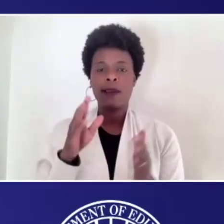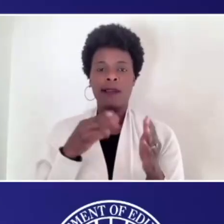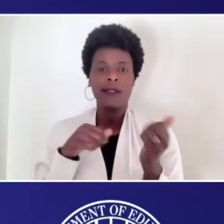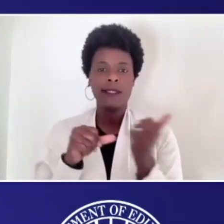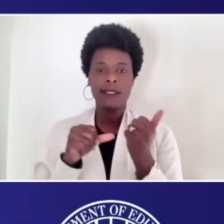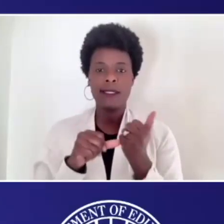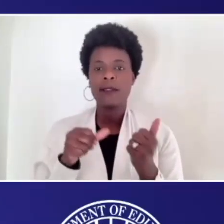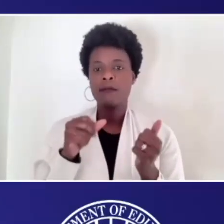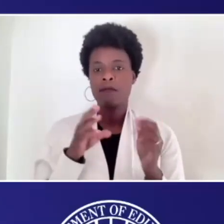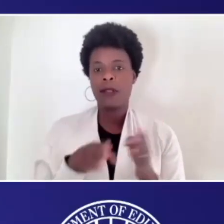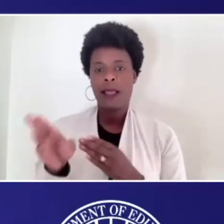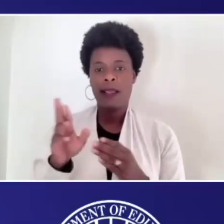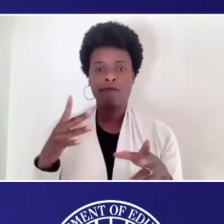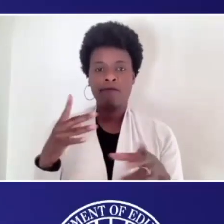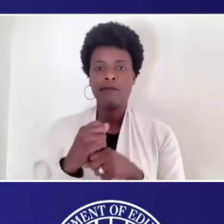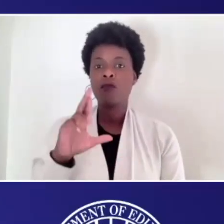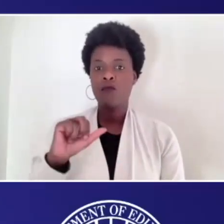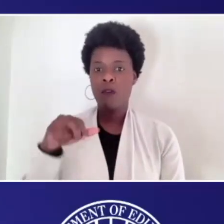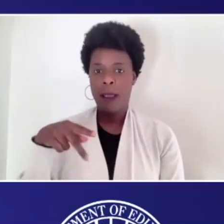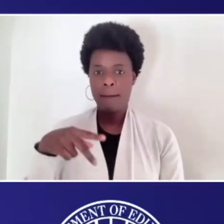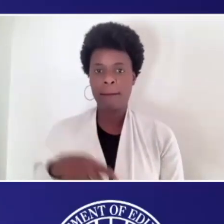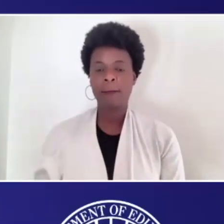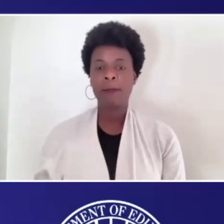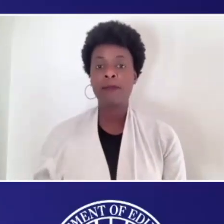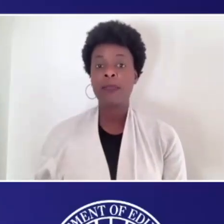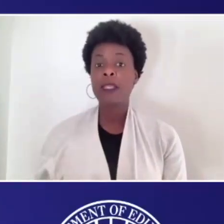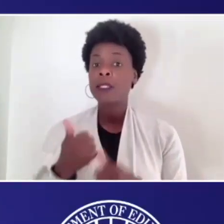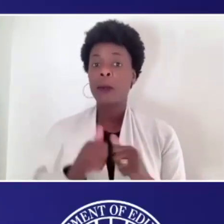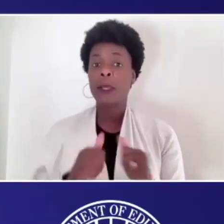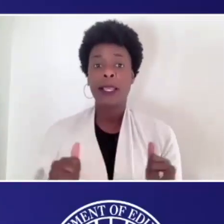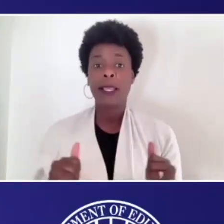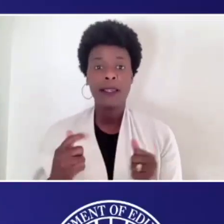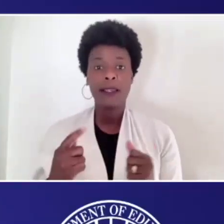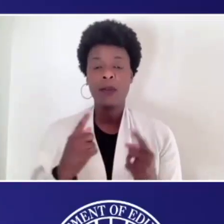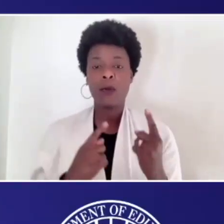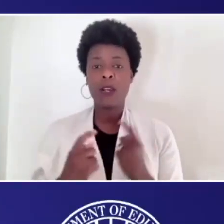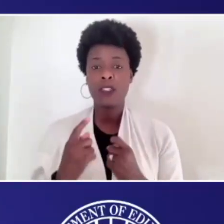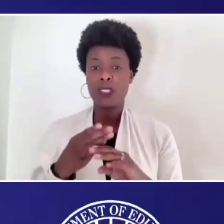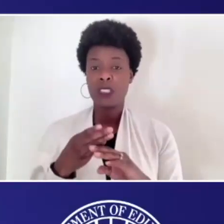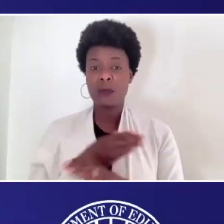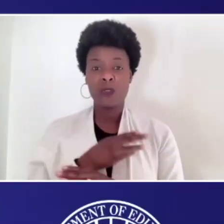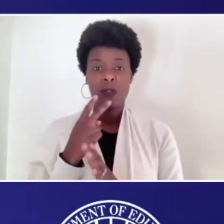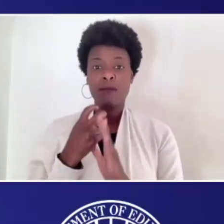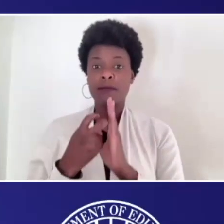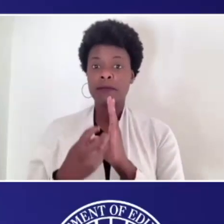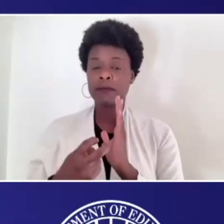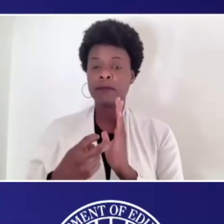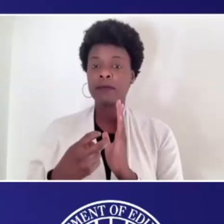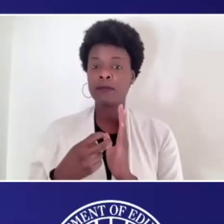Okay. And so any questions about that before we jump into where we would like to go?